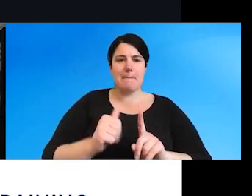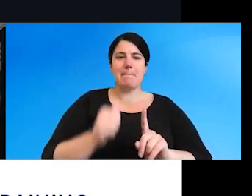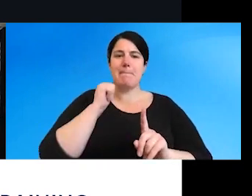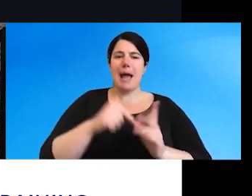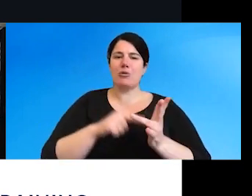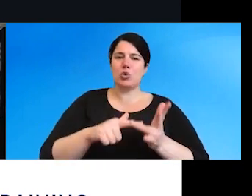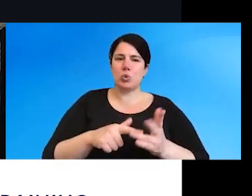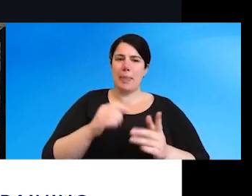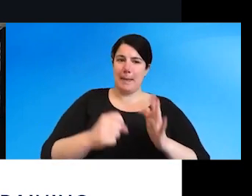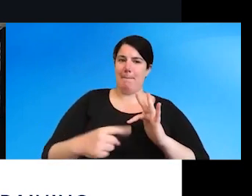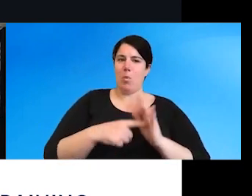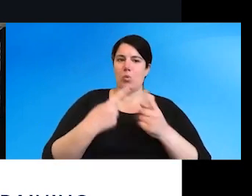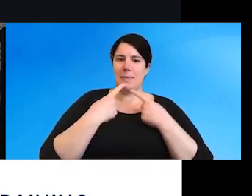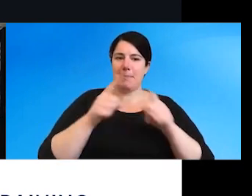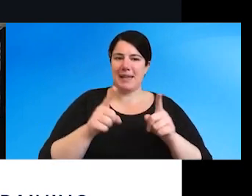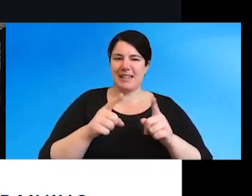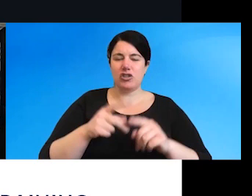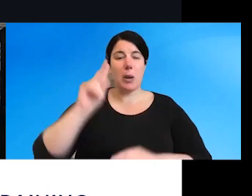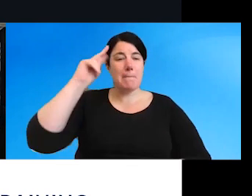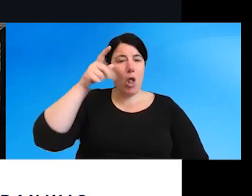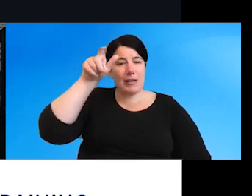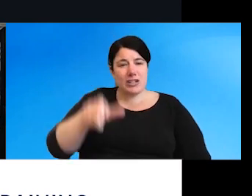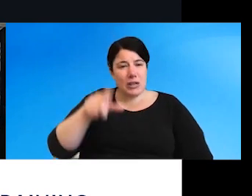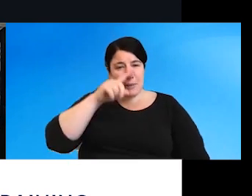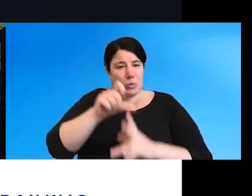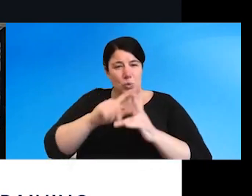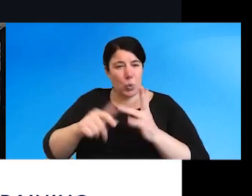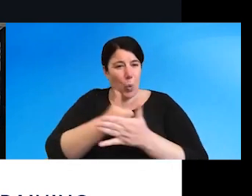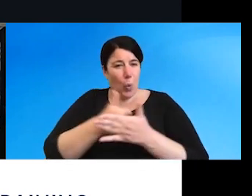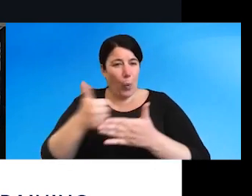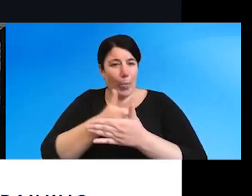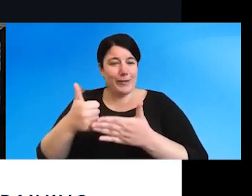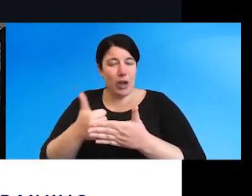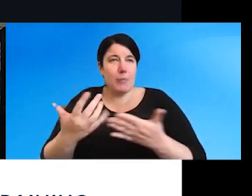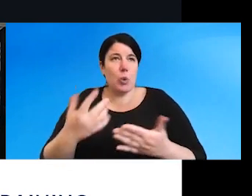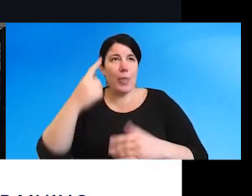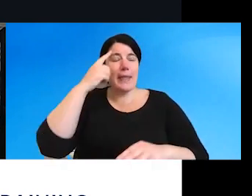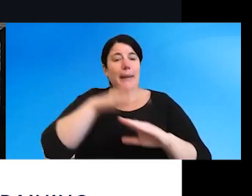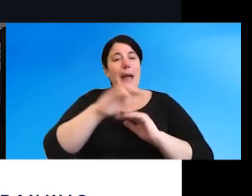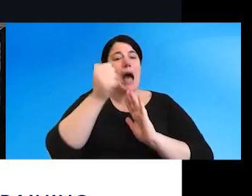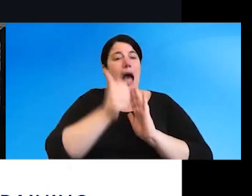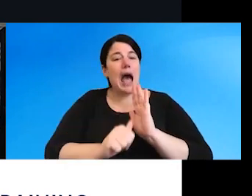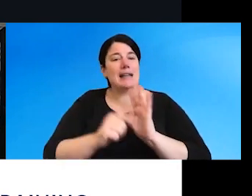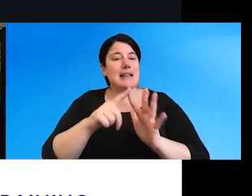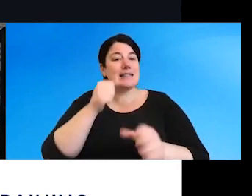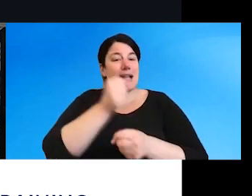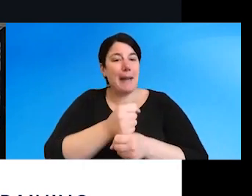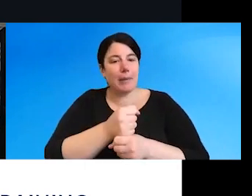all the time.